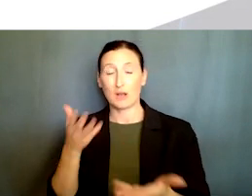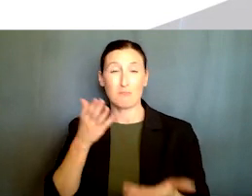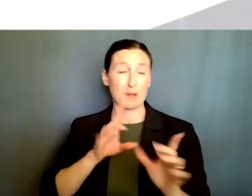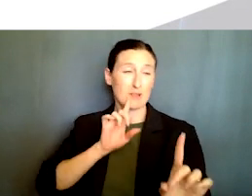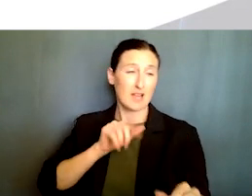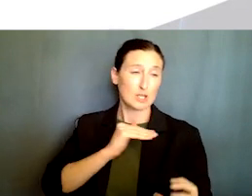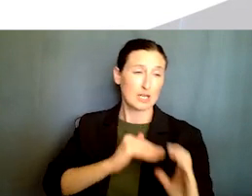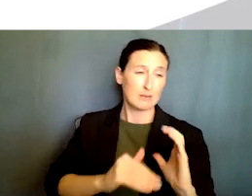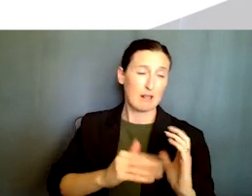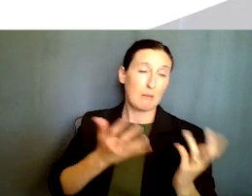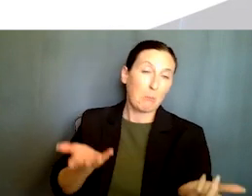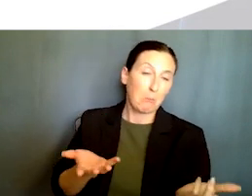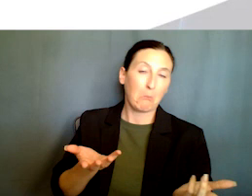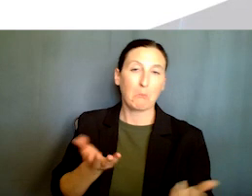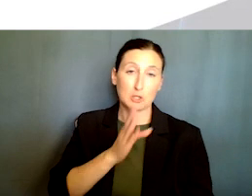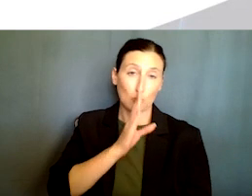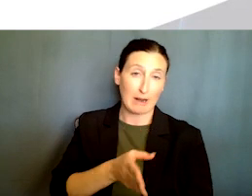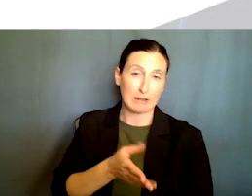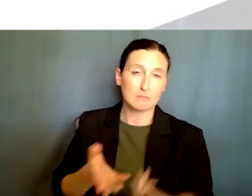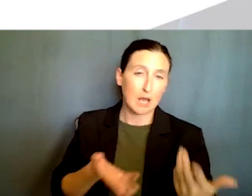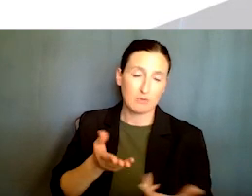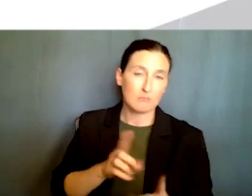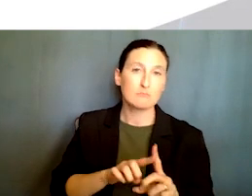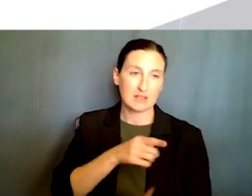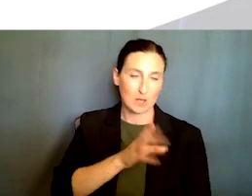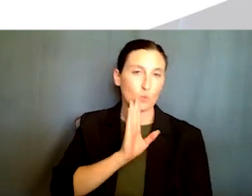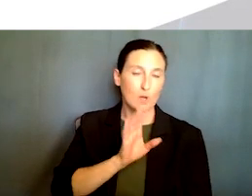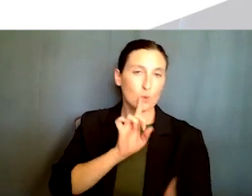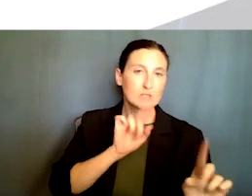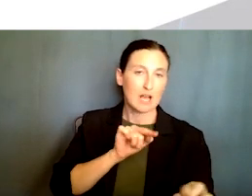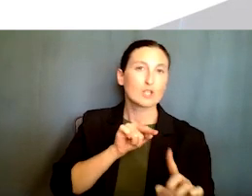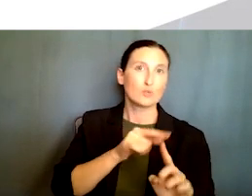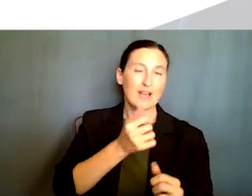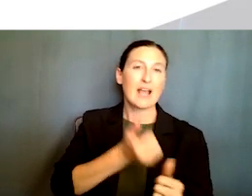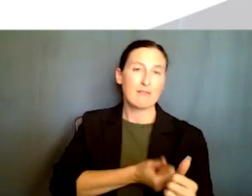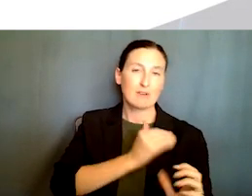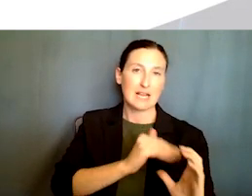They may or may not answer an email directly but they will respond to every email in one way or another